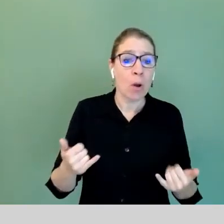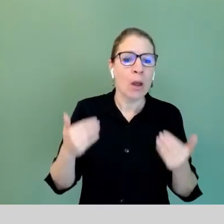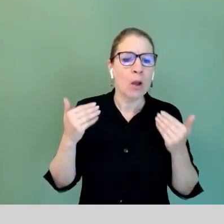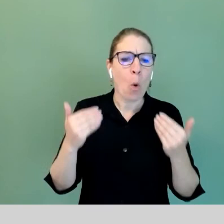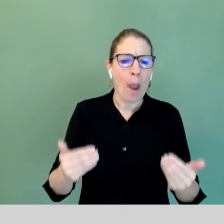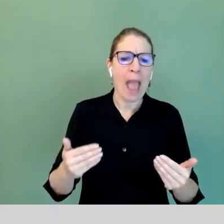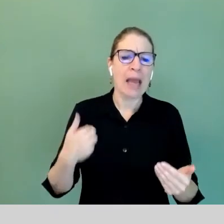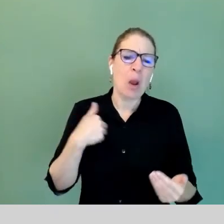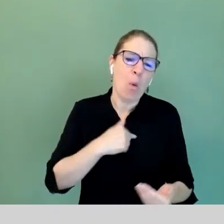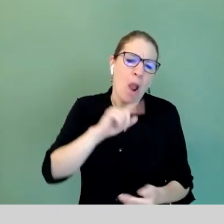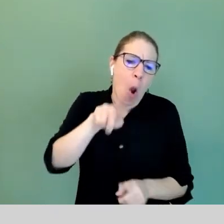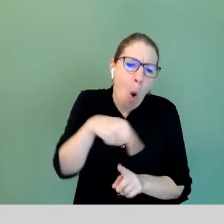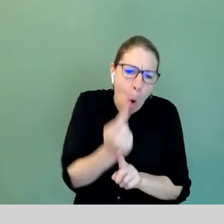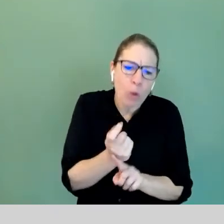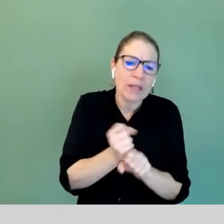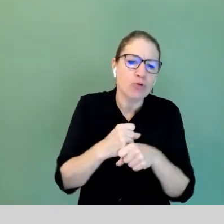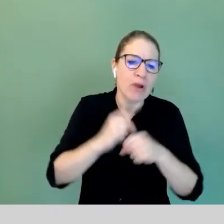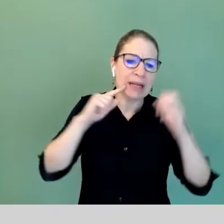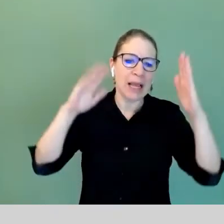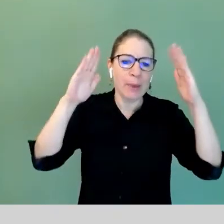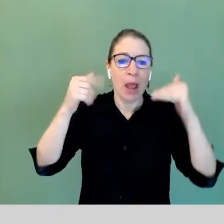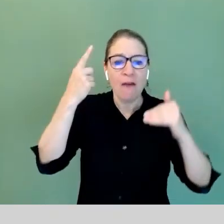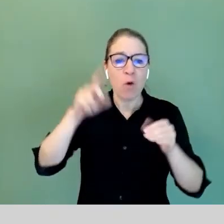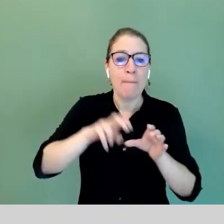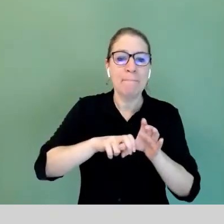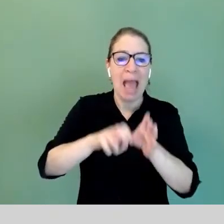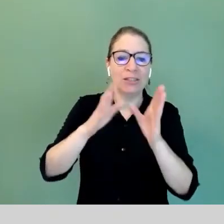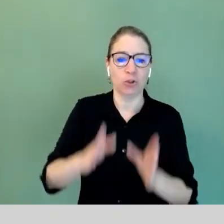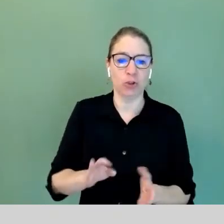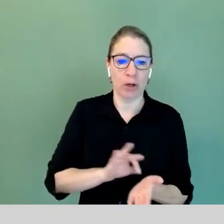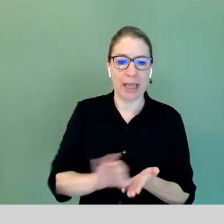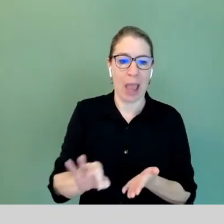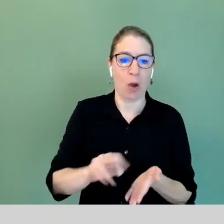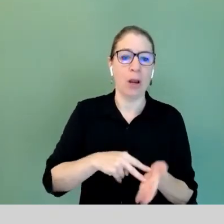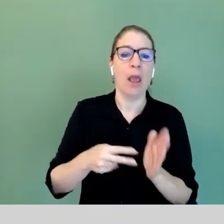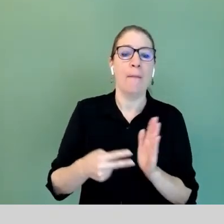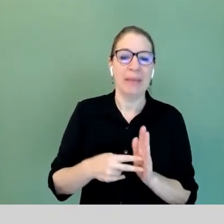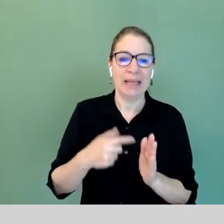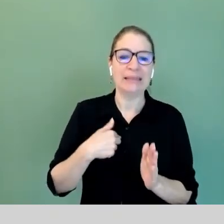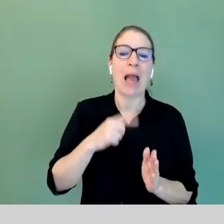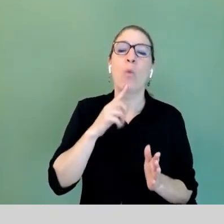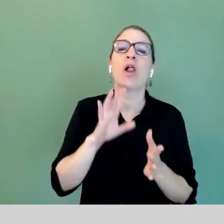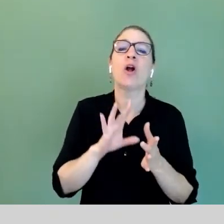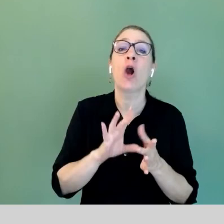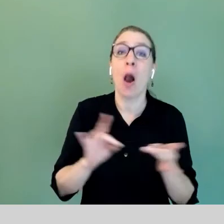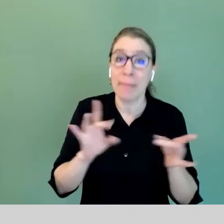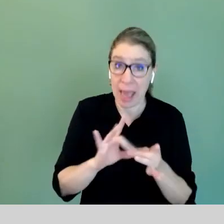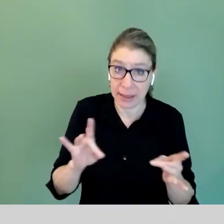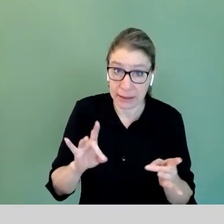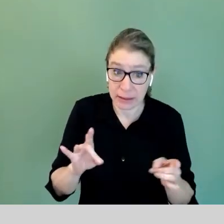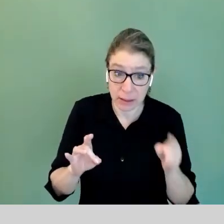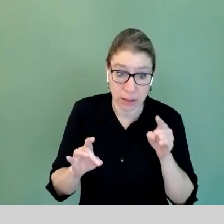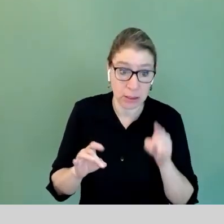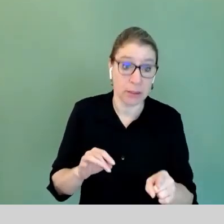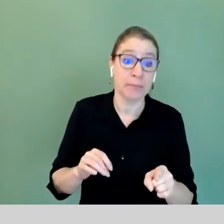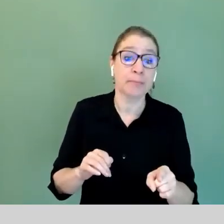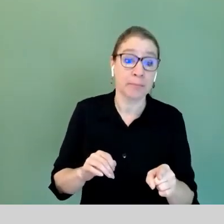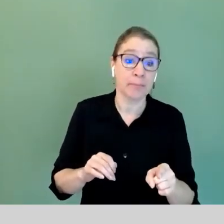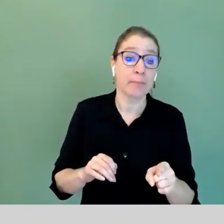and maybe only create expectations for passenger count, which means I'm going to comment this particular column.